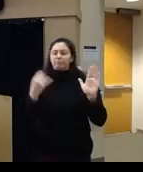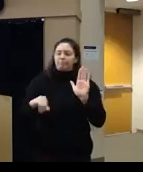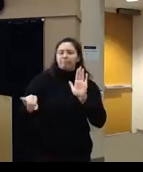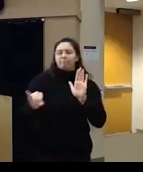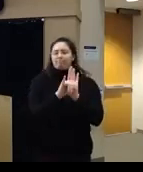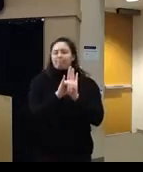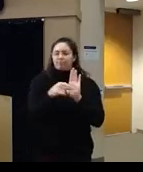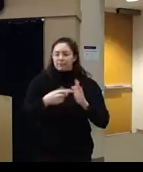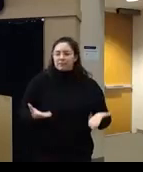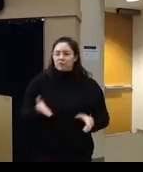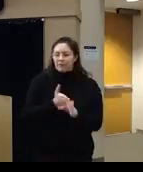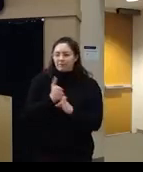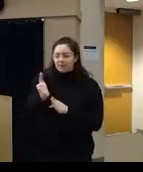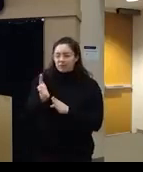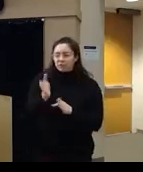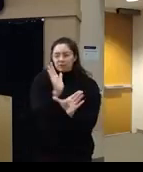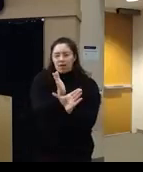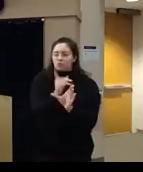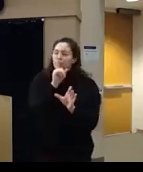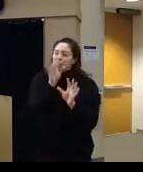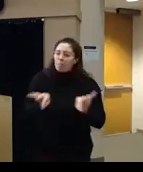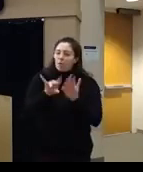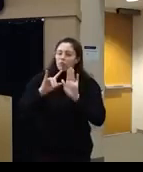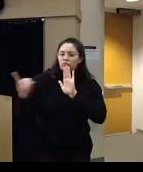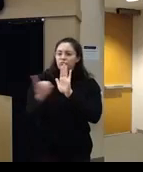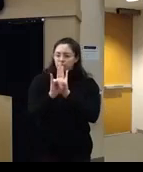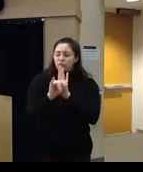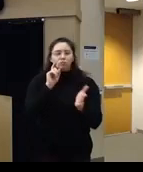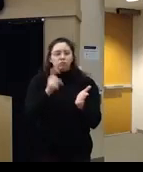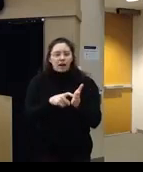of us for us to be able to recognize that so we can address it and be better helpers and